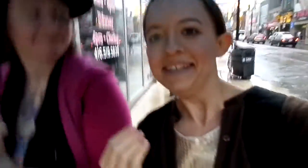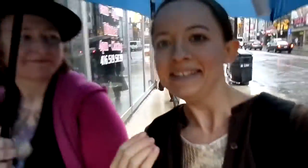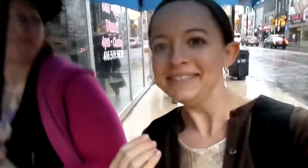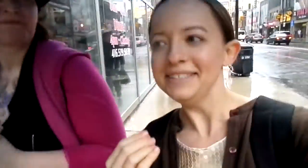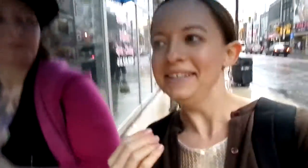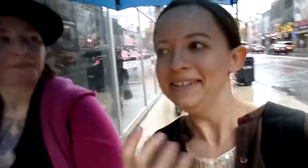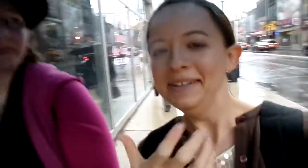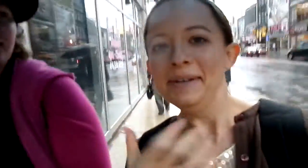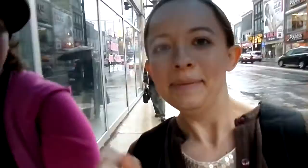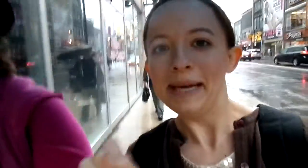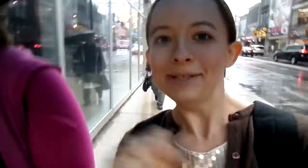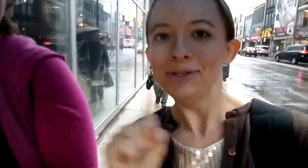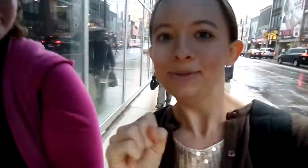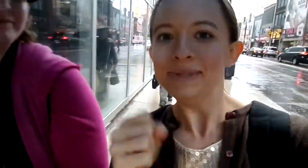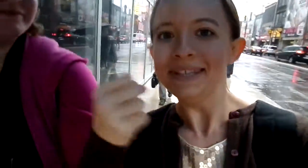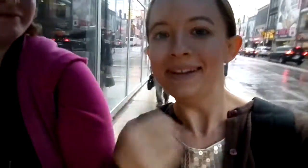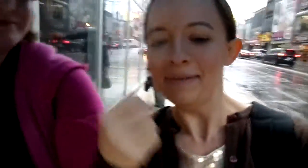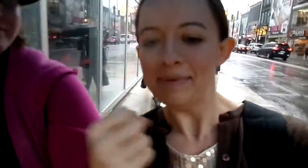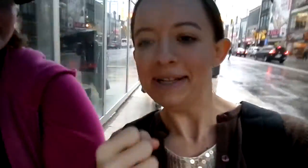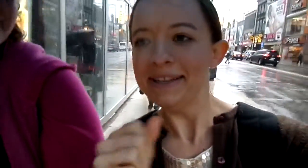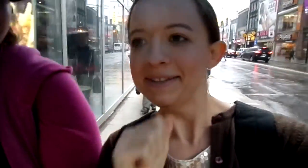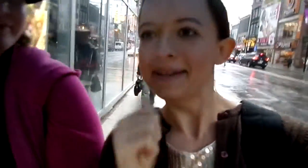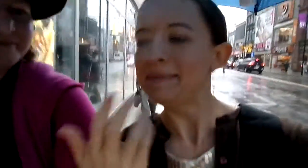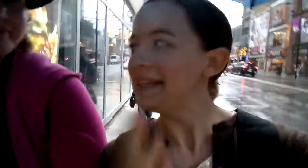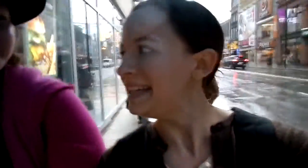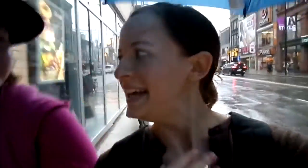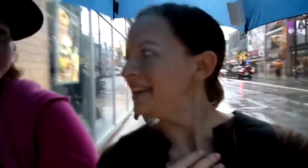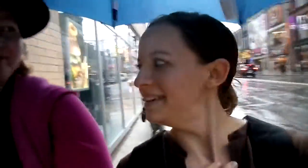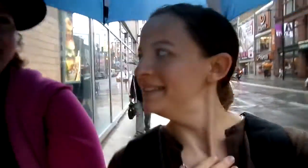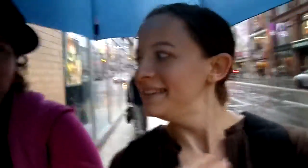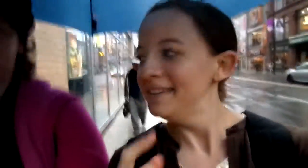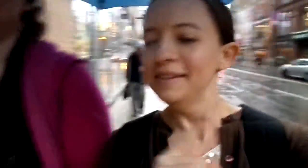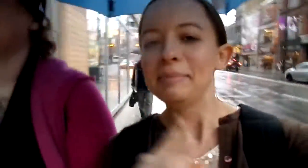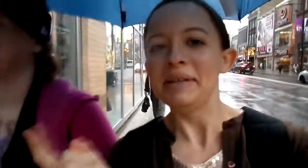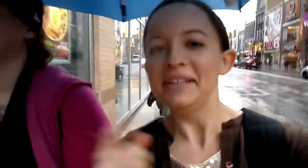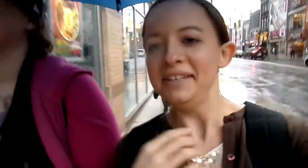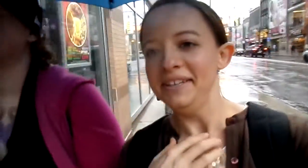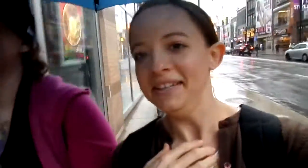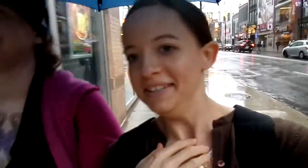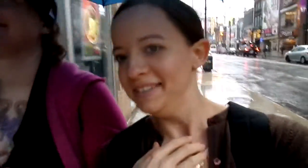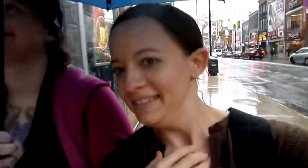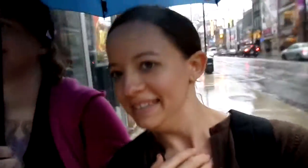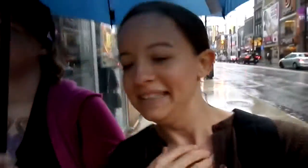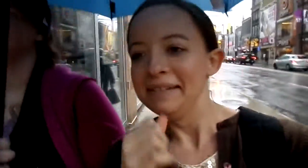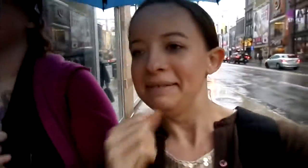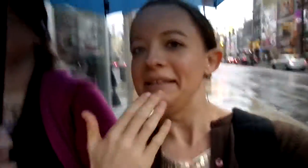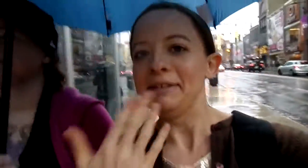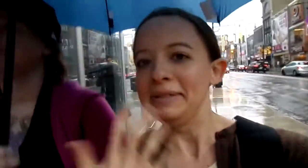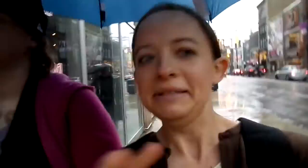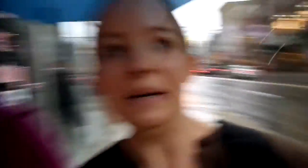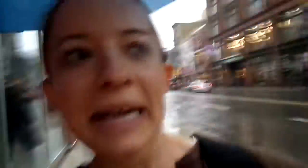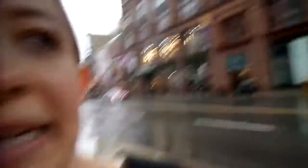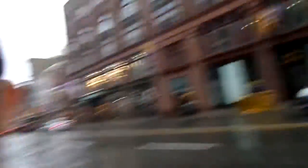really bad and we got shoes and an umbrella so I'm not dead. But it's not looking good outside.